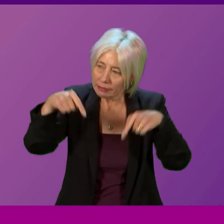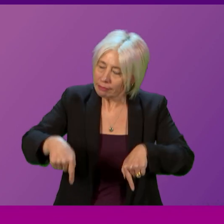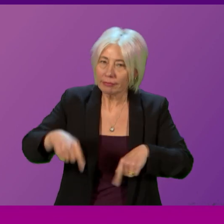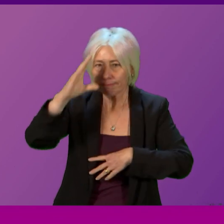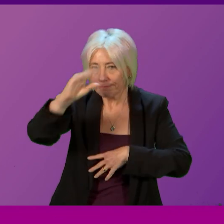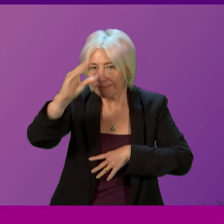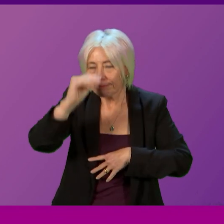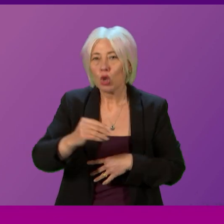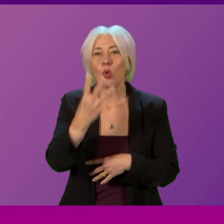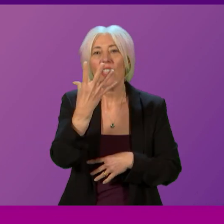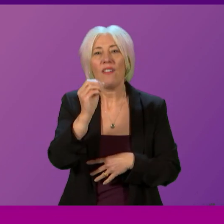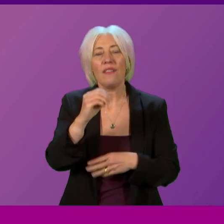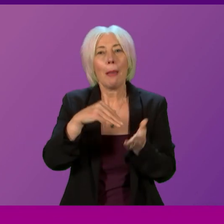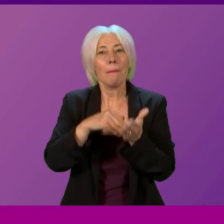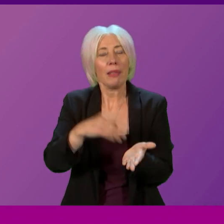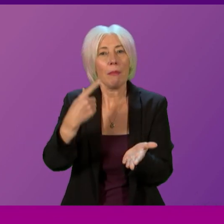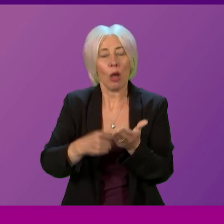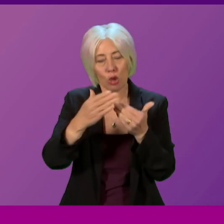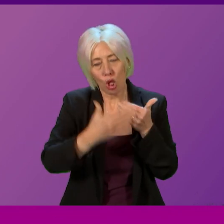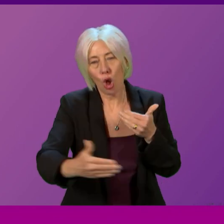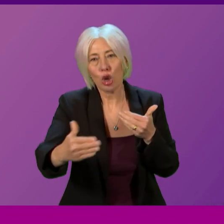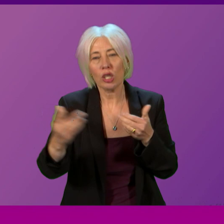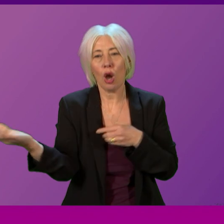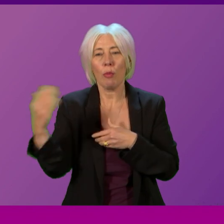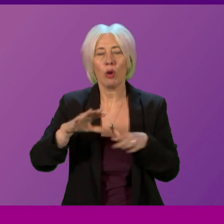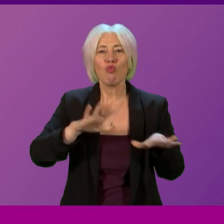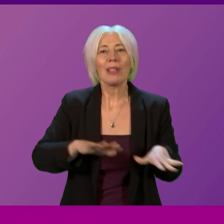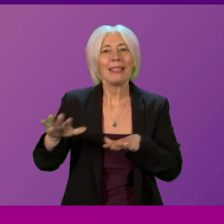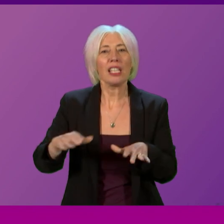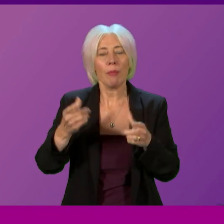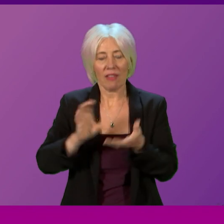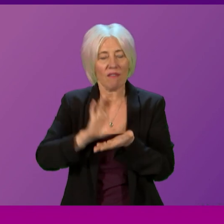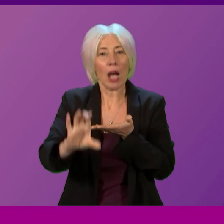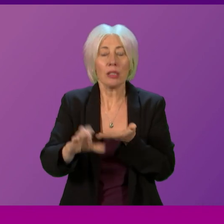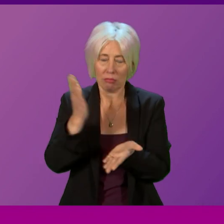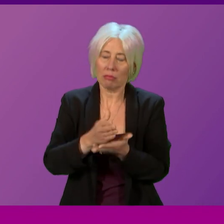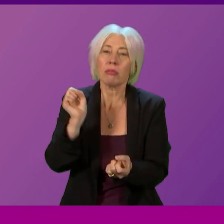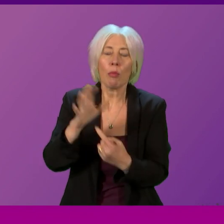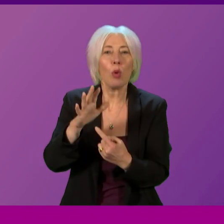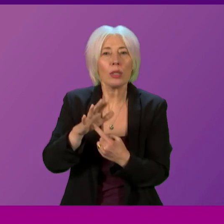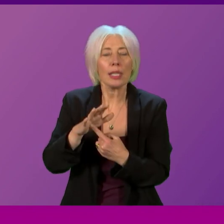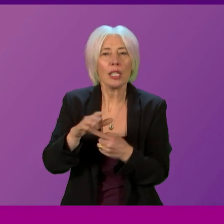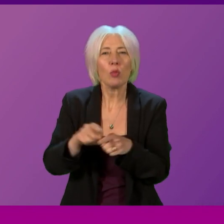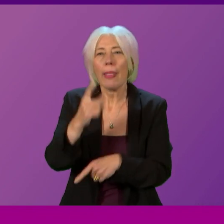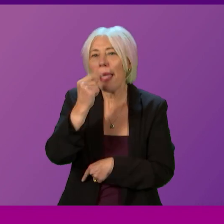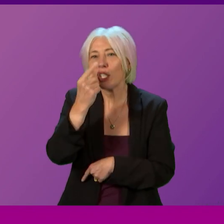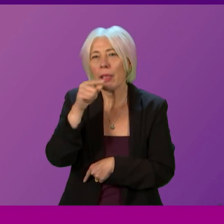The £50 million longer-term resettlement fund is important, and we will continue to look at the eligibility for that.